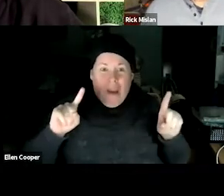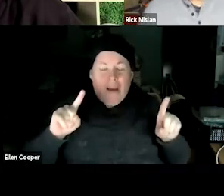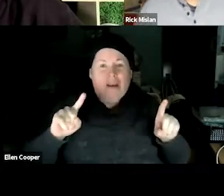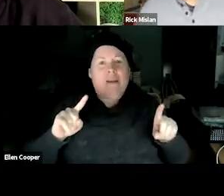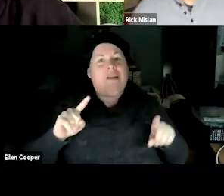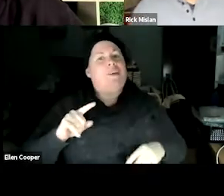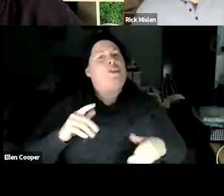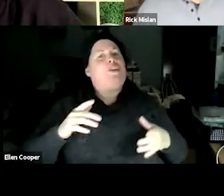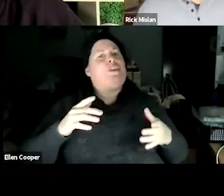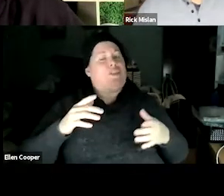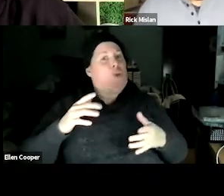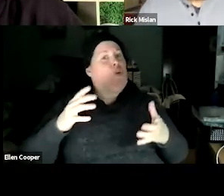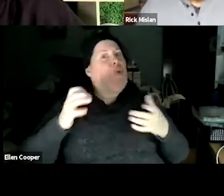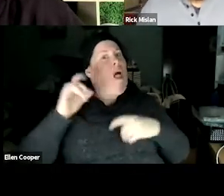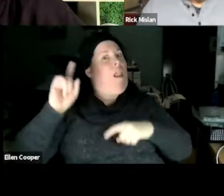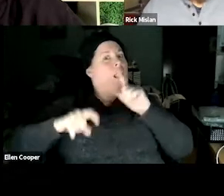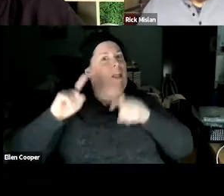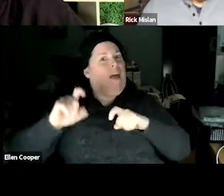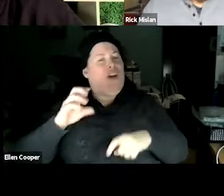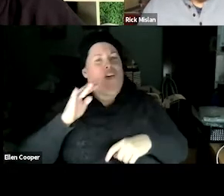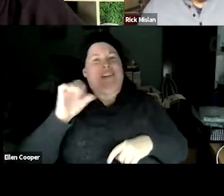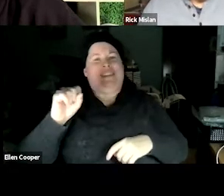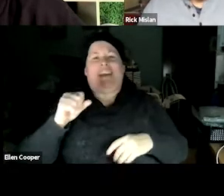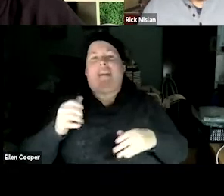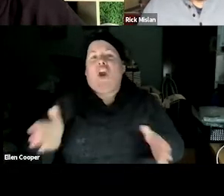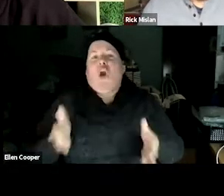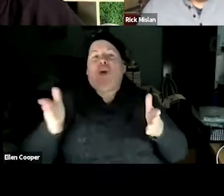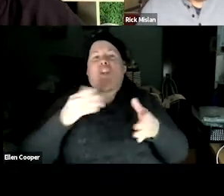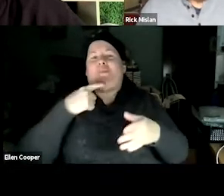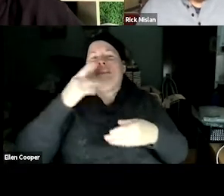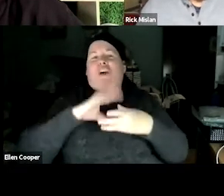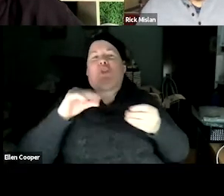for Chris and having to tell you guys some stories, but I'm a huge fan of what he does. Increases